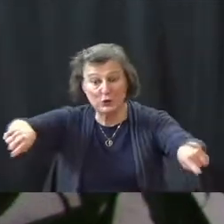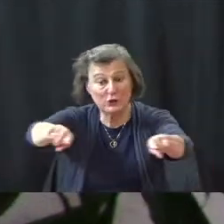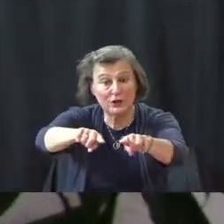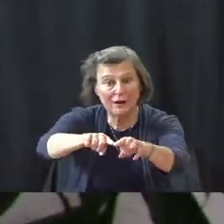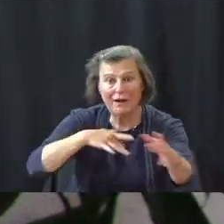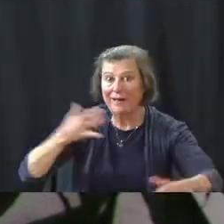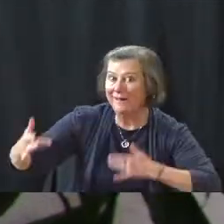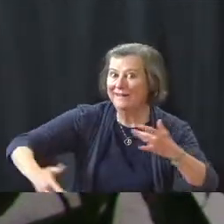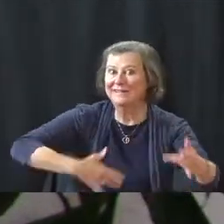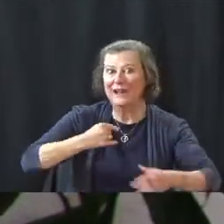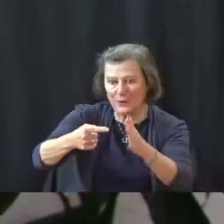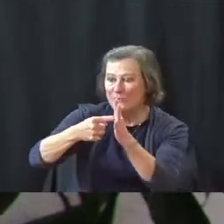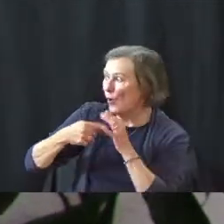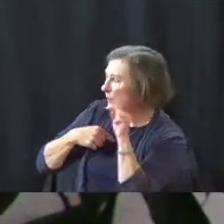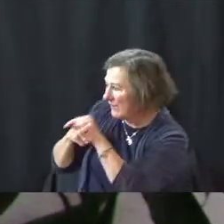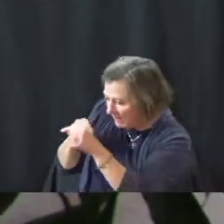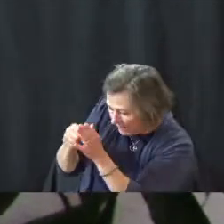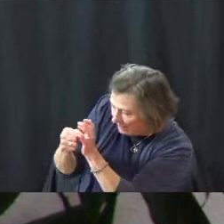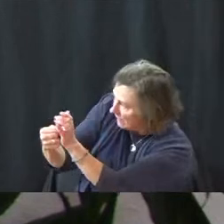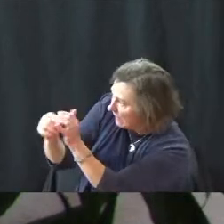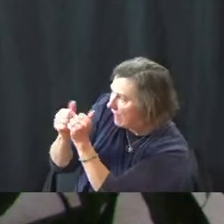to show me how to use it.